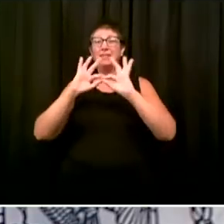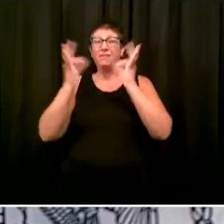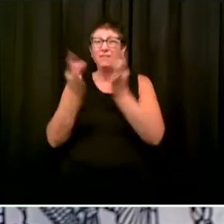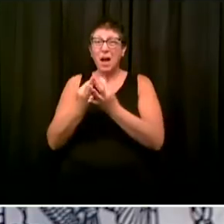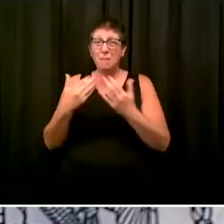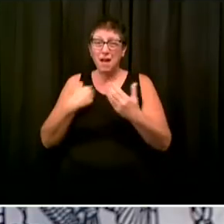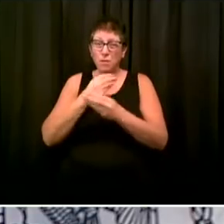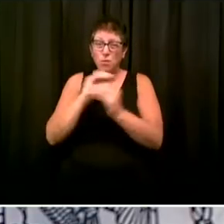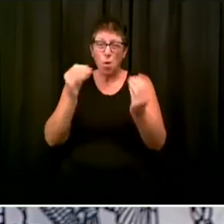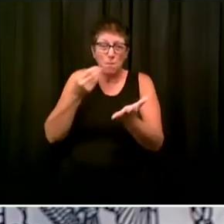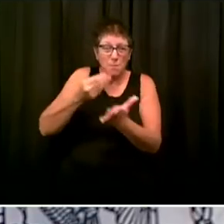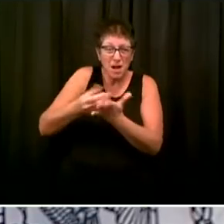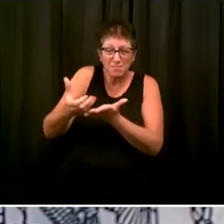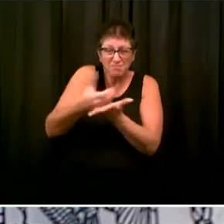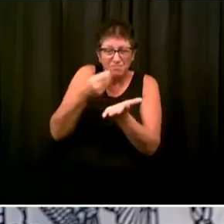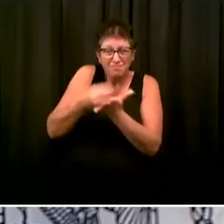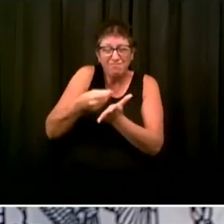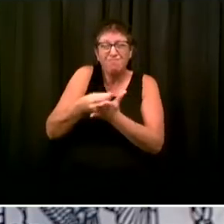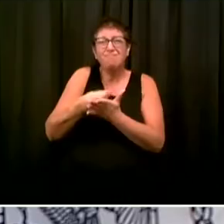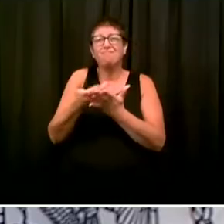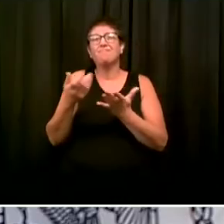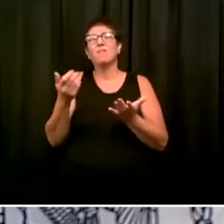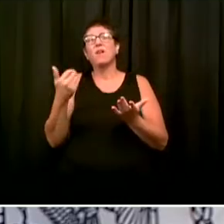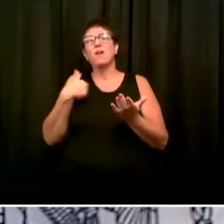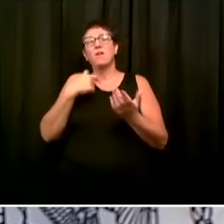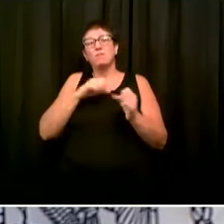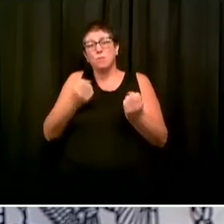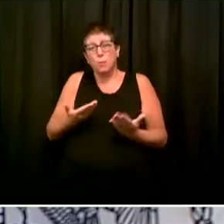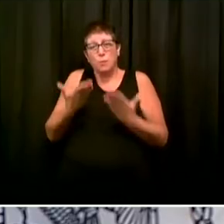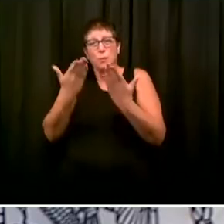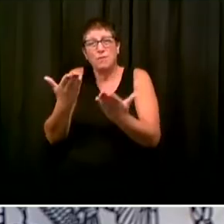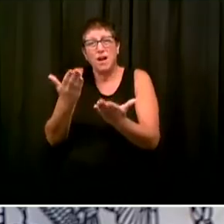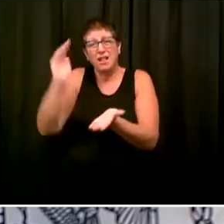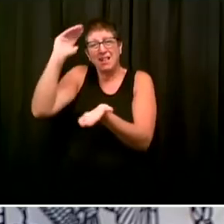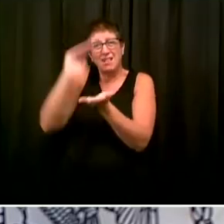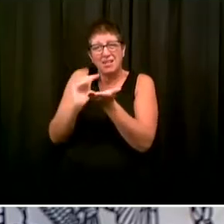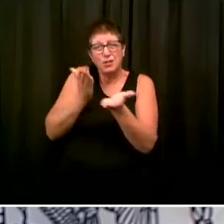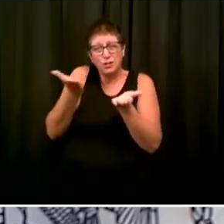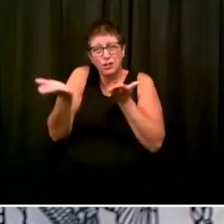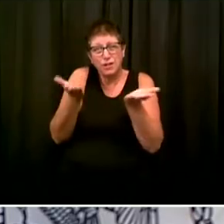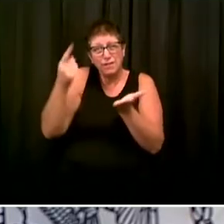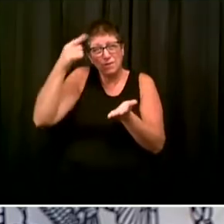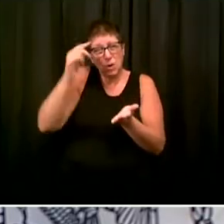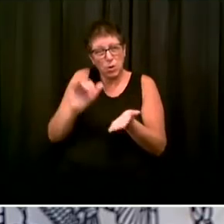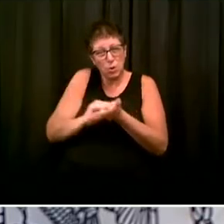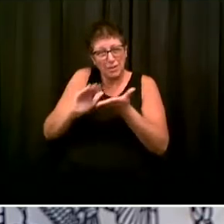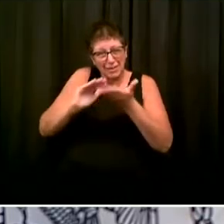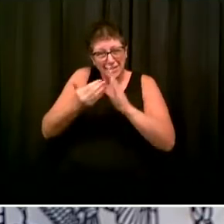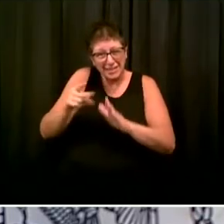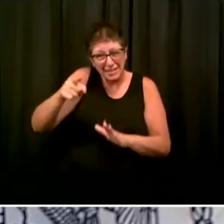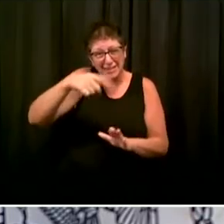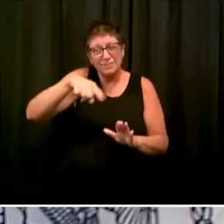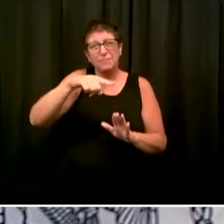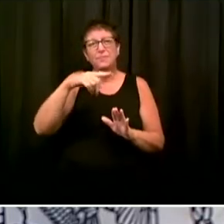THEY MEAN A FAMILY DOES NOT HAVE AN INCOME, THE